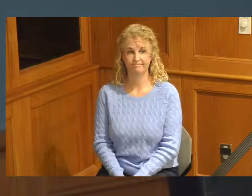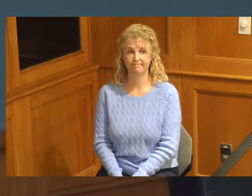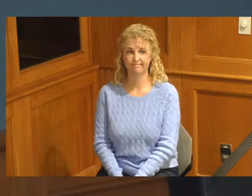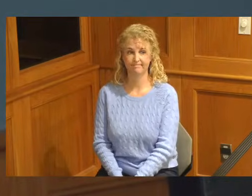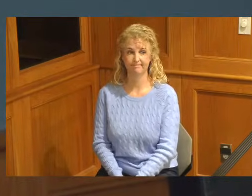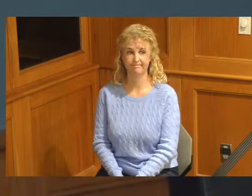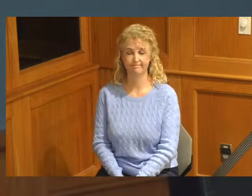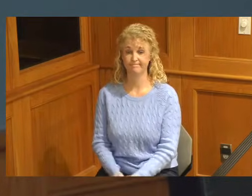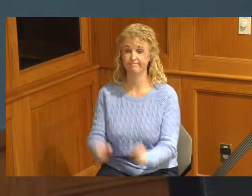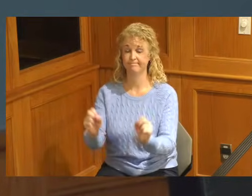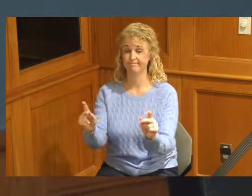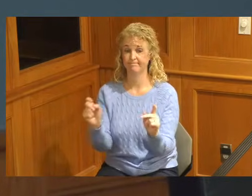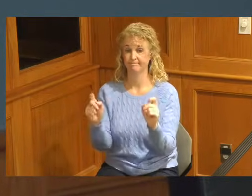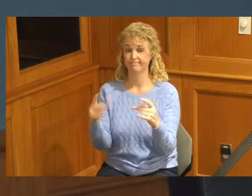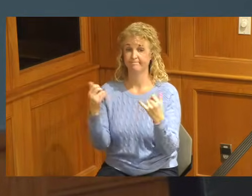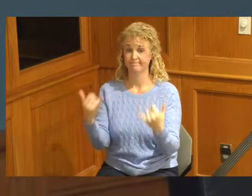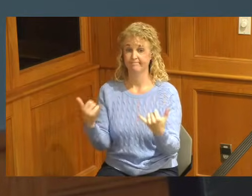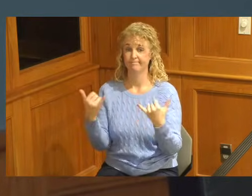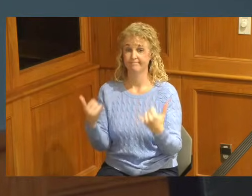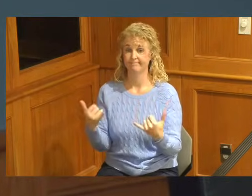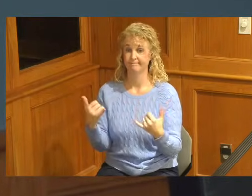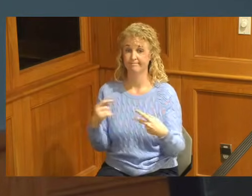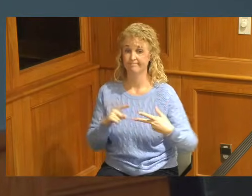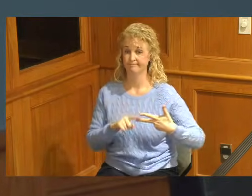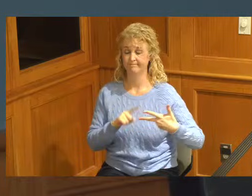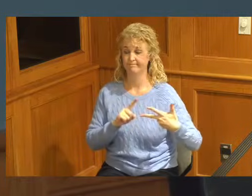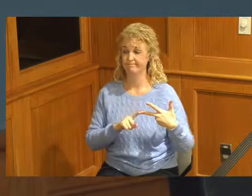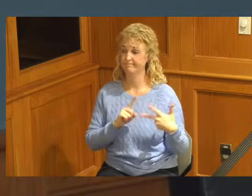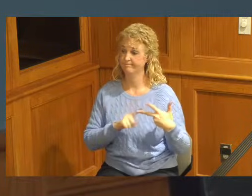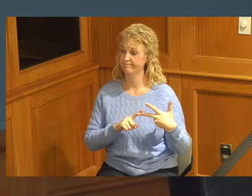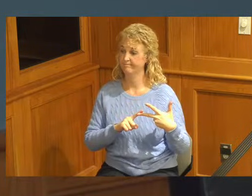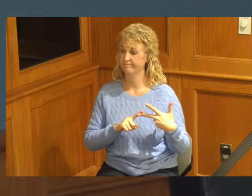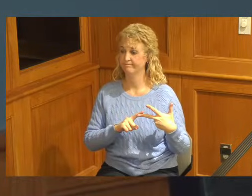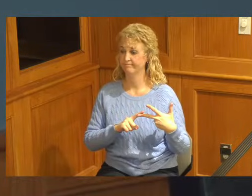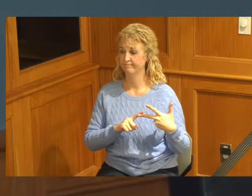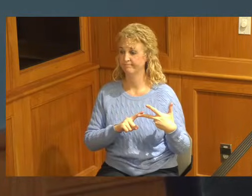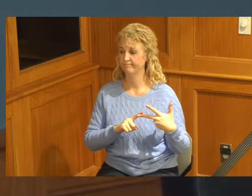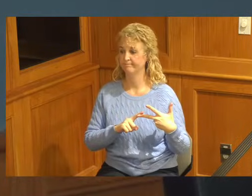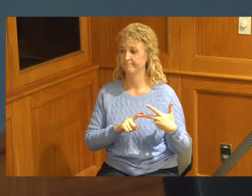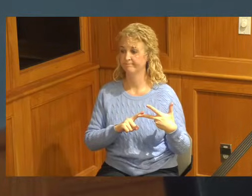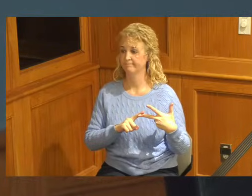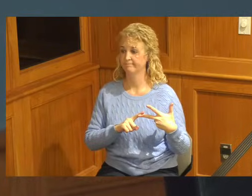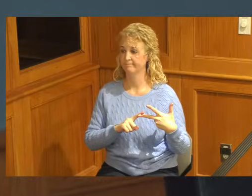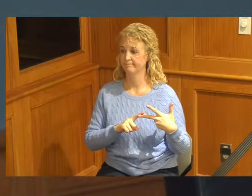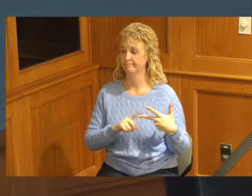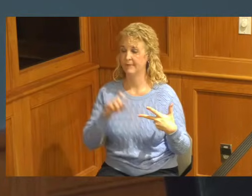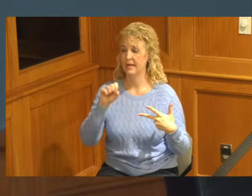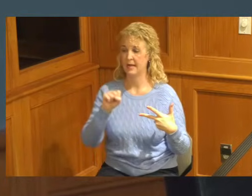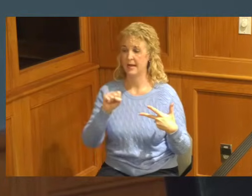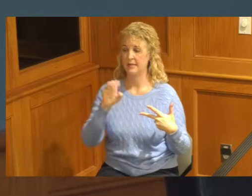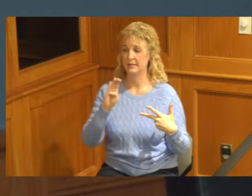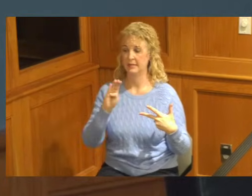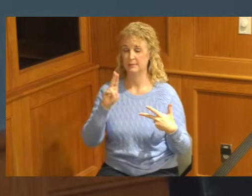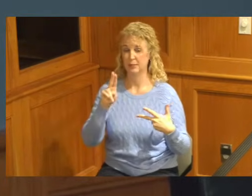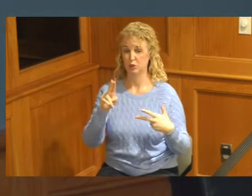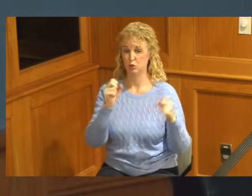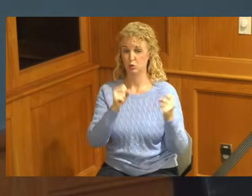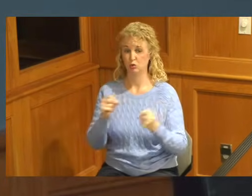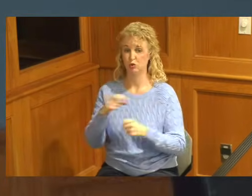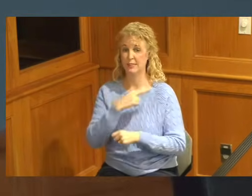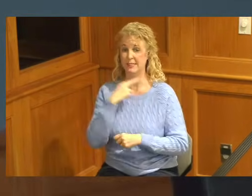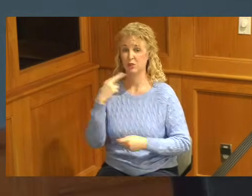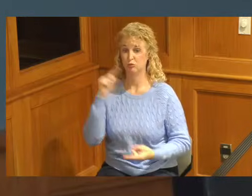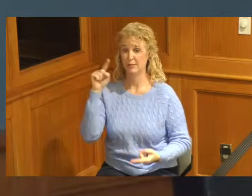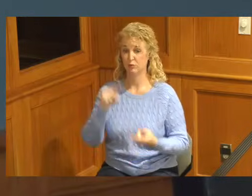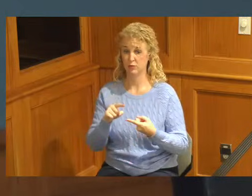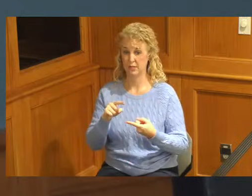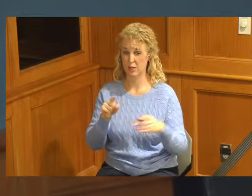all righty. Next order of business is SBU Strategic Risk Reduction Initiative. See